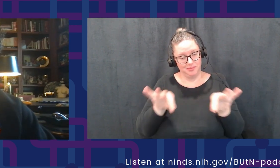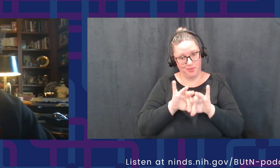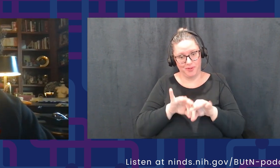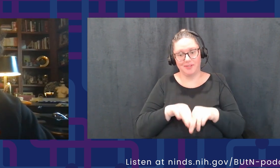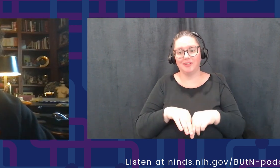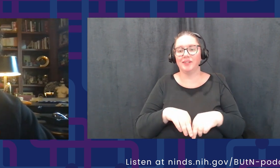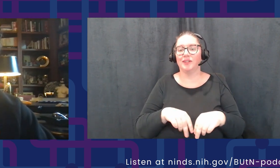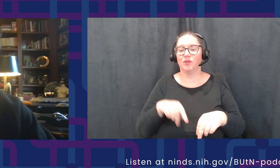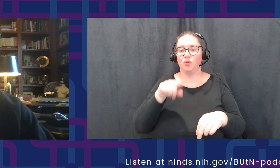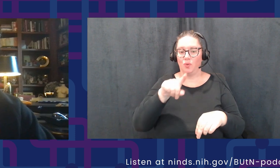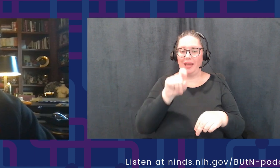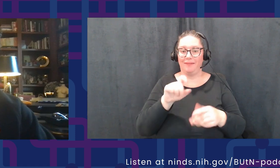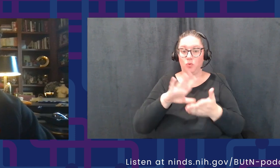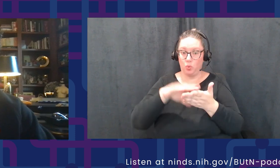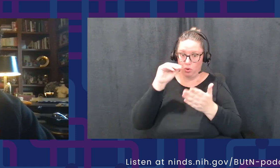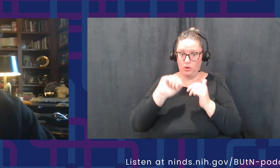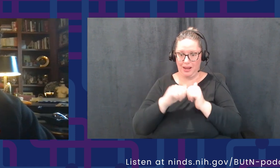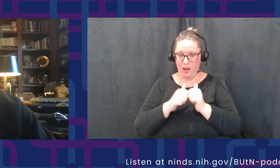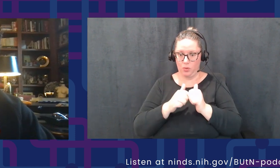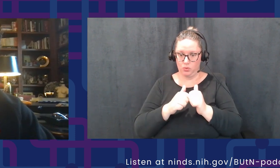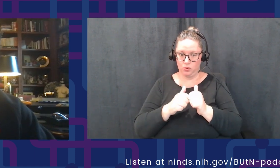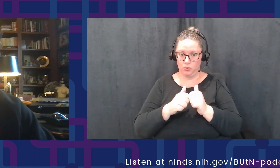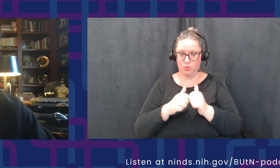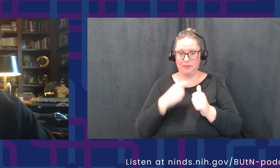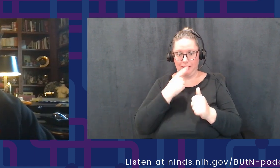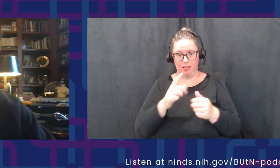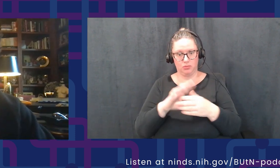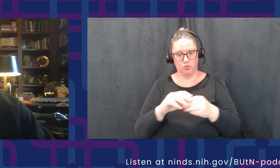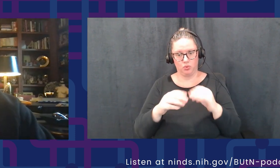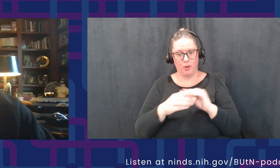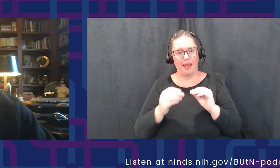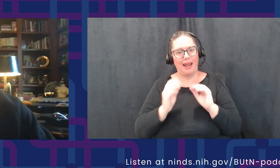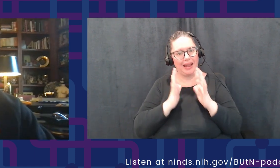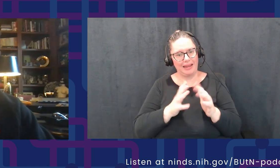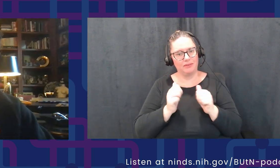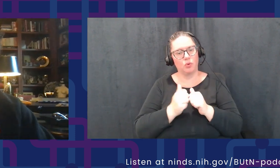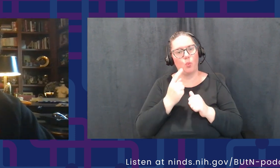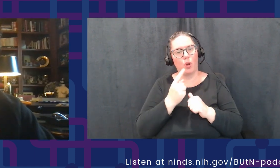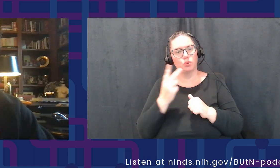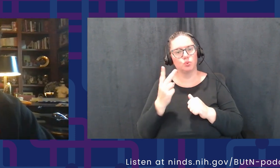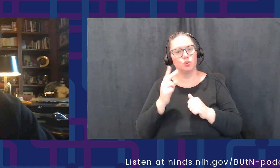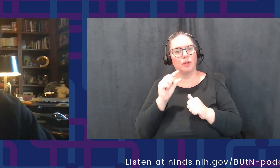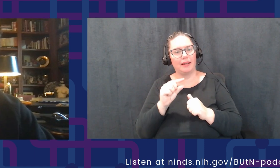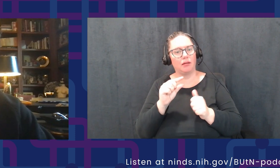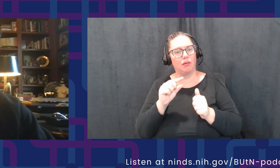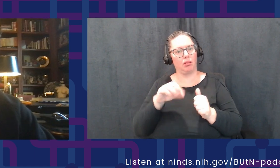You have to still learn how to tell a story and leave them with one or two little things.